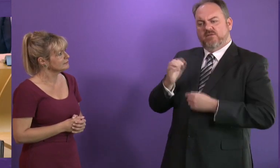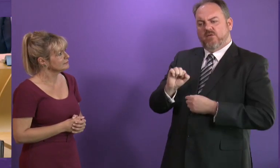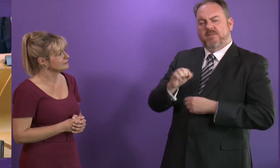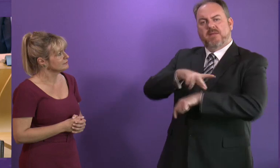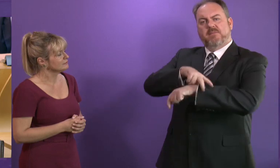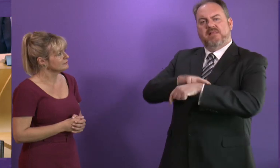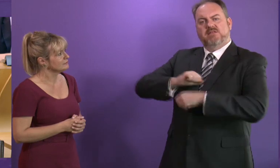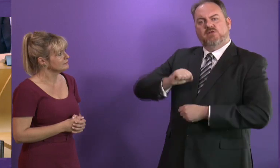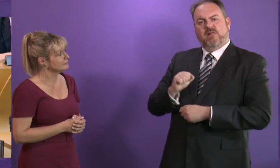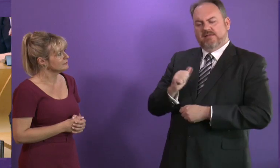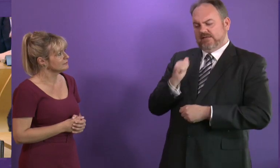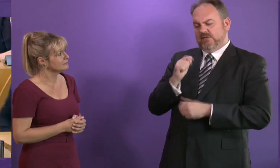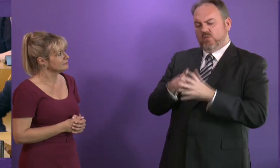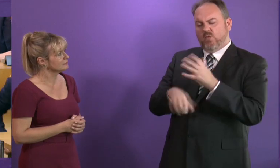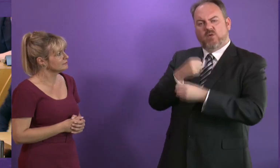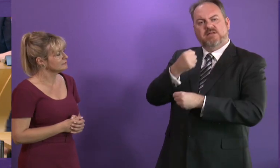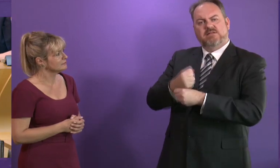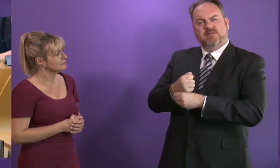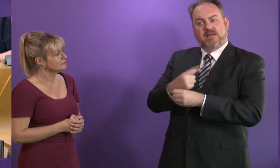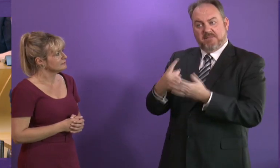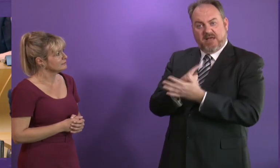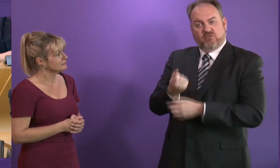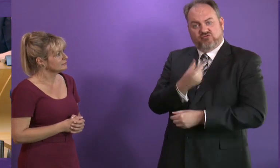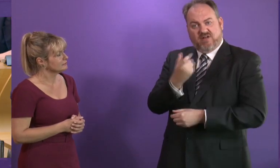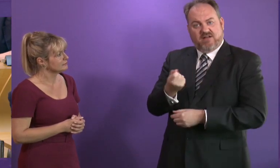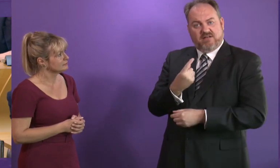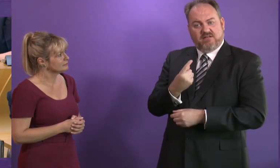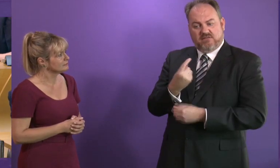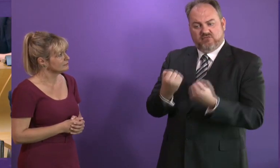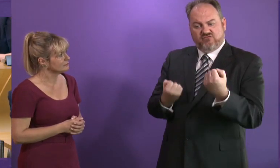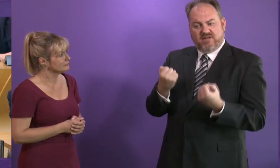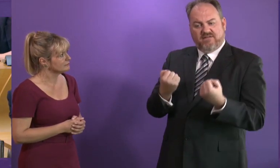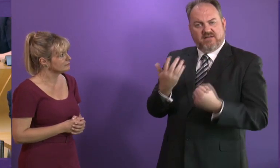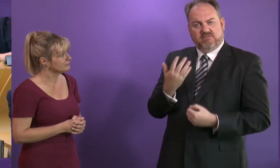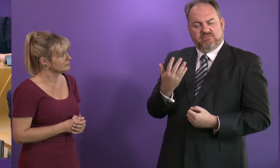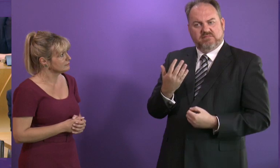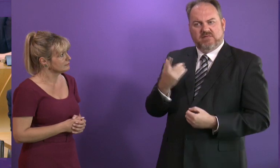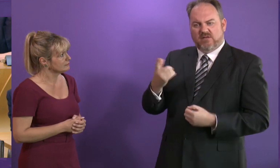drug-driving legislation. It says: “An online learning package, requiring completion by all operational officers of the rank of